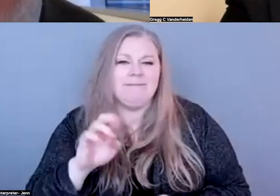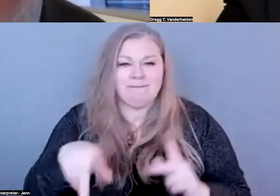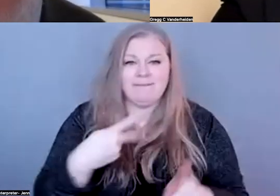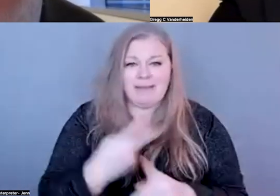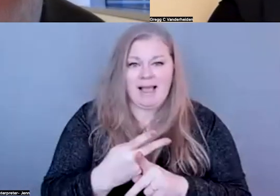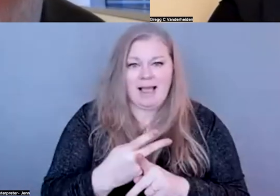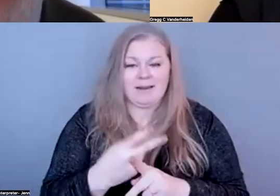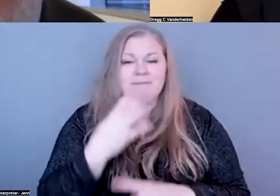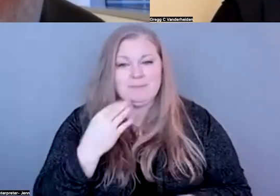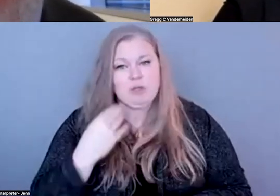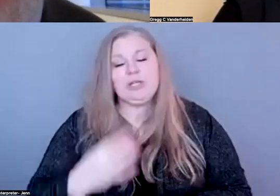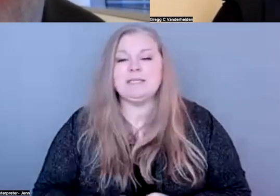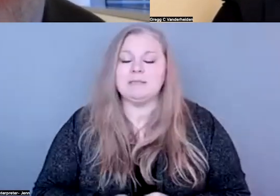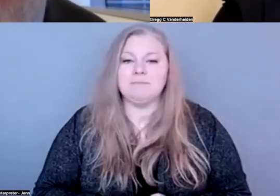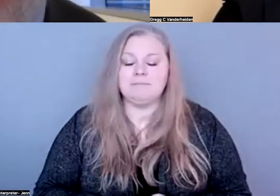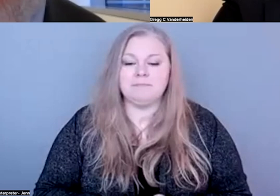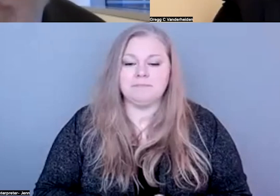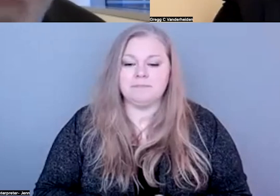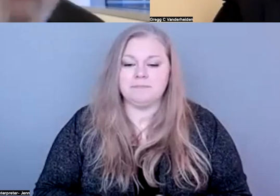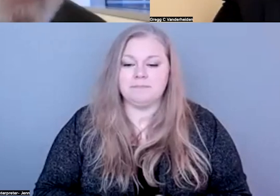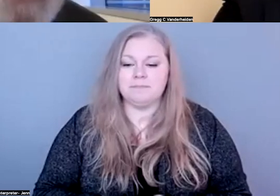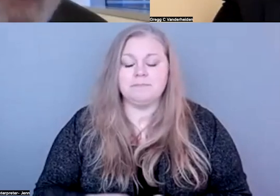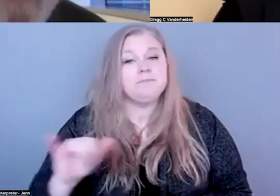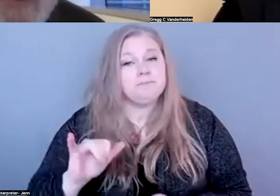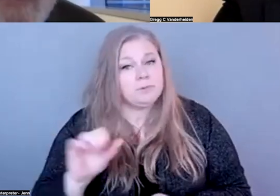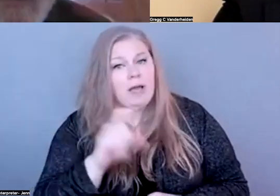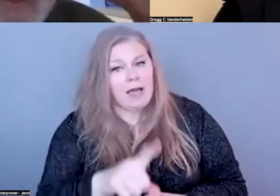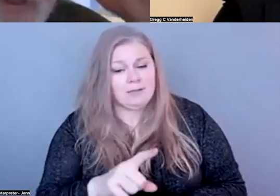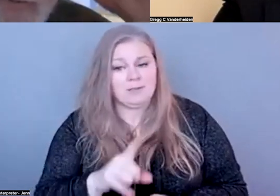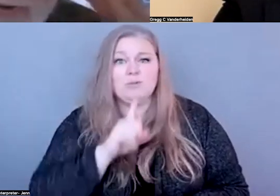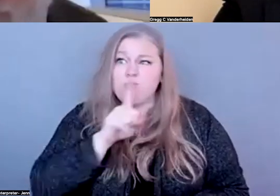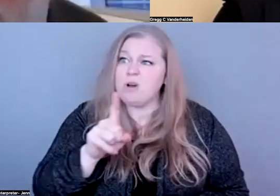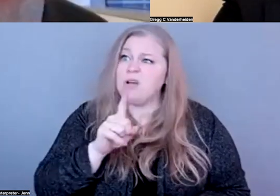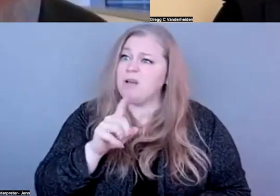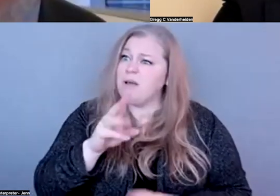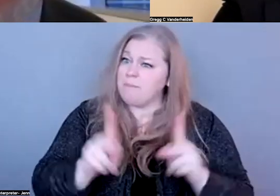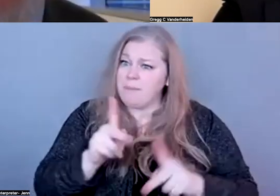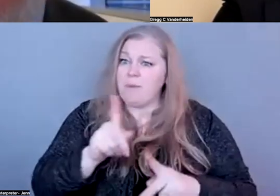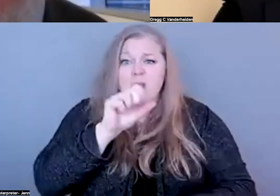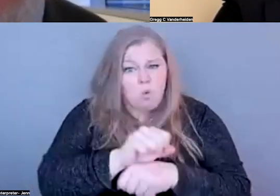Andy Wilson was asked the question, "Will people really work in VR with a headset on for many hours